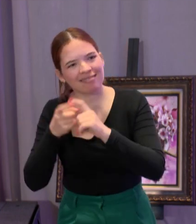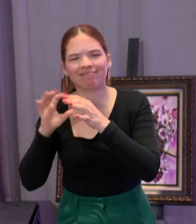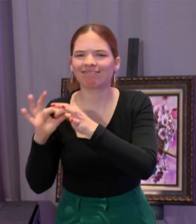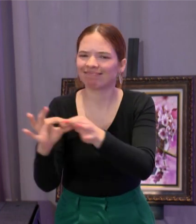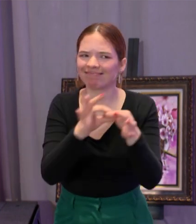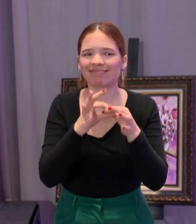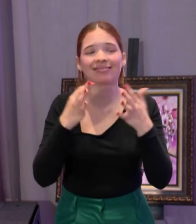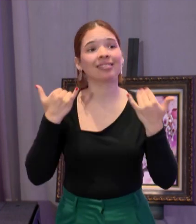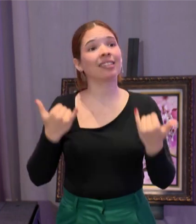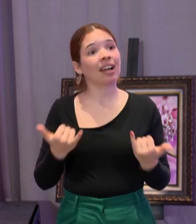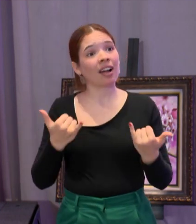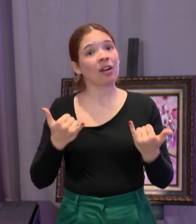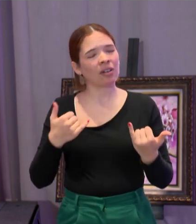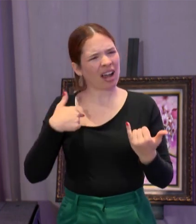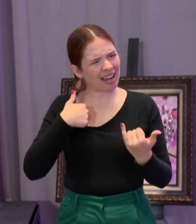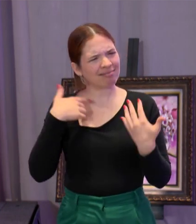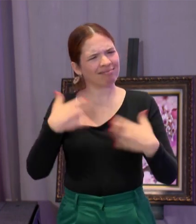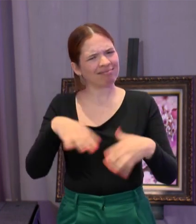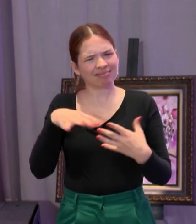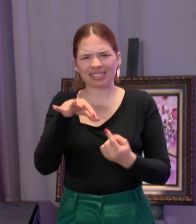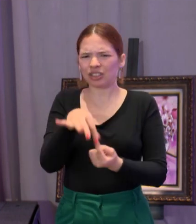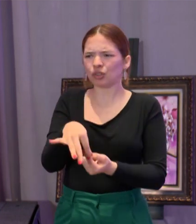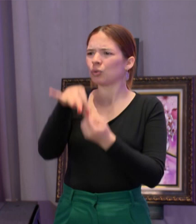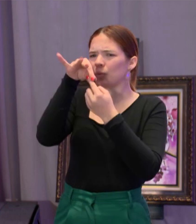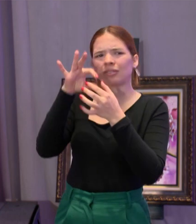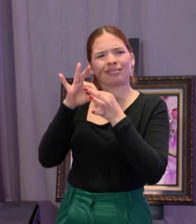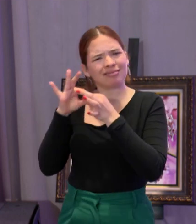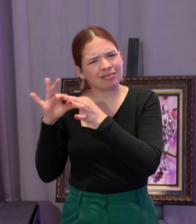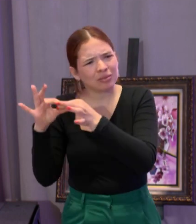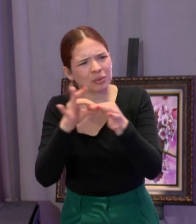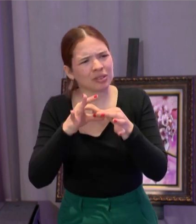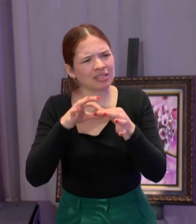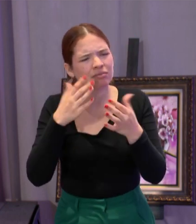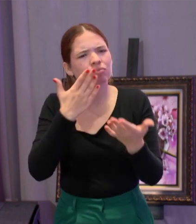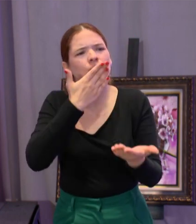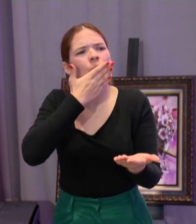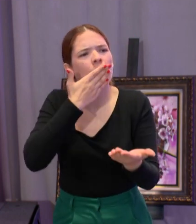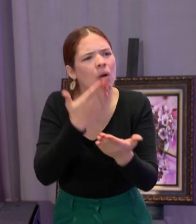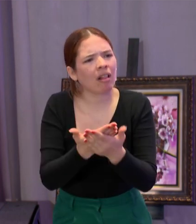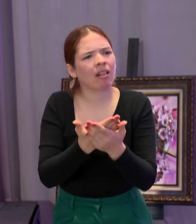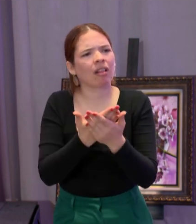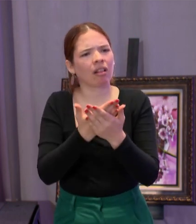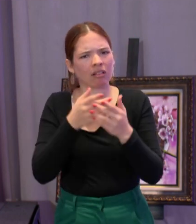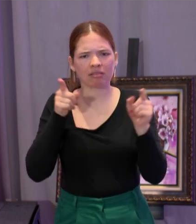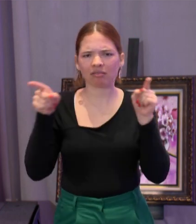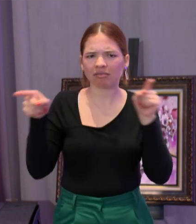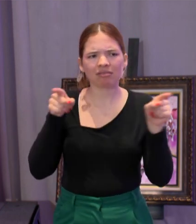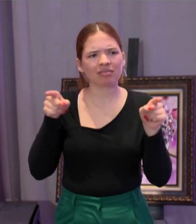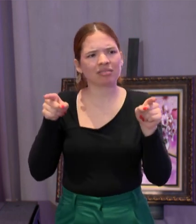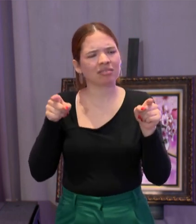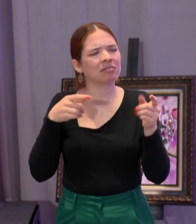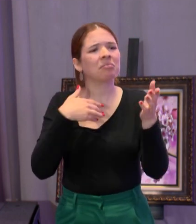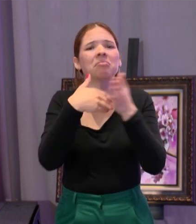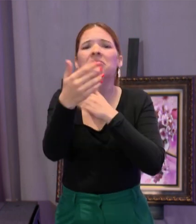TODAY, OURS IS A UNIQUE ALIGNING. BASED ON GOODWILL OF BOTH PEOPLE